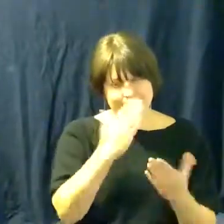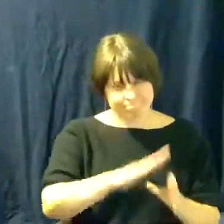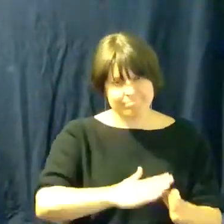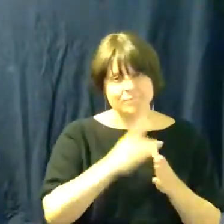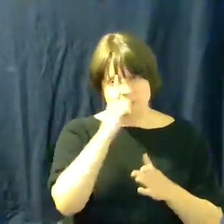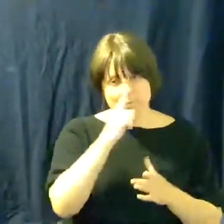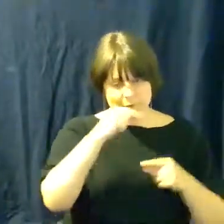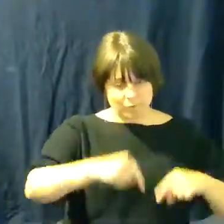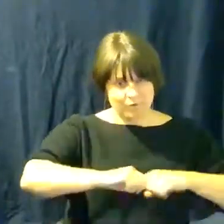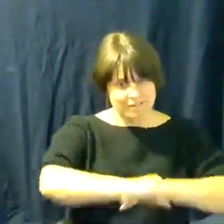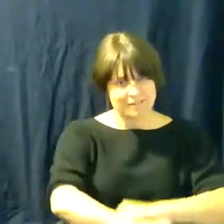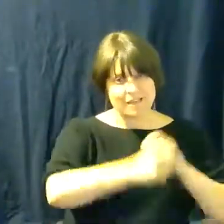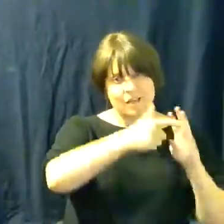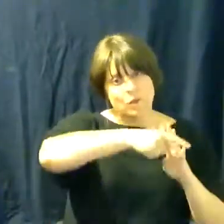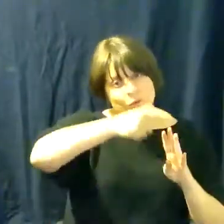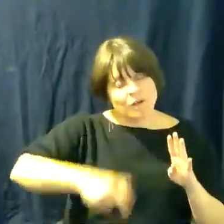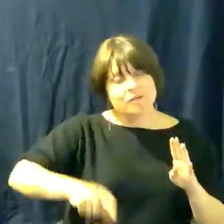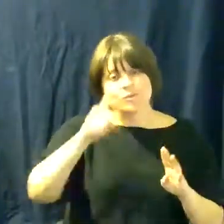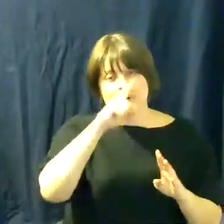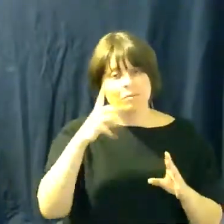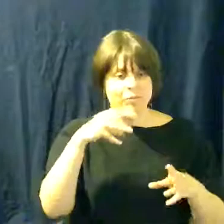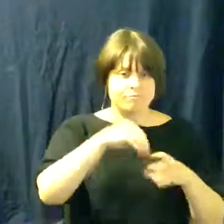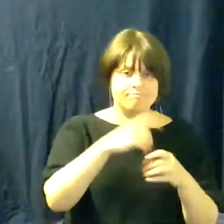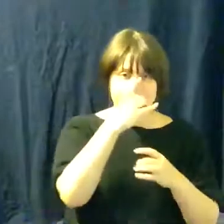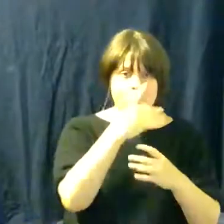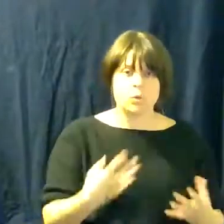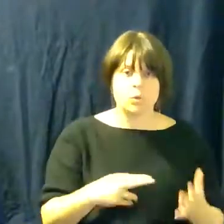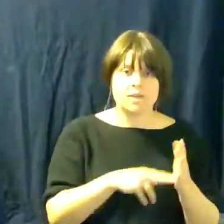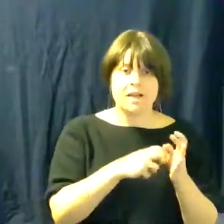Deafblind Mentoring Program. I start by acknowledging the trirnl